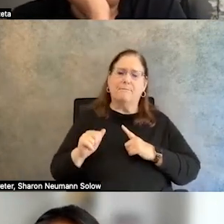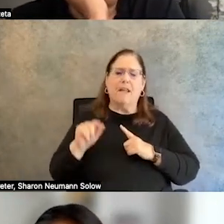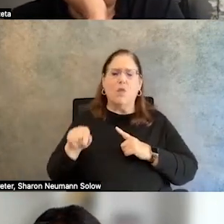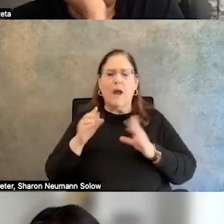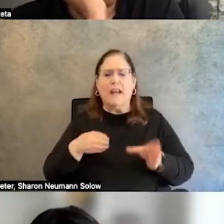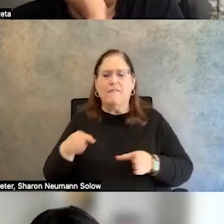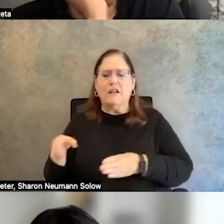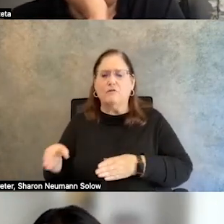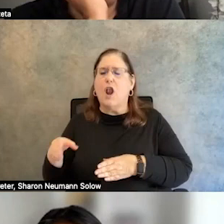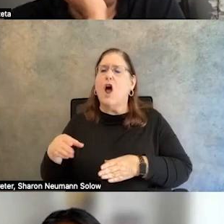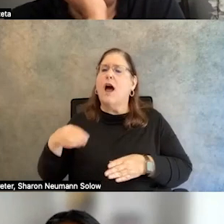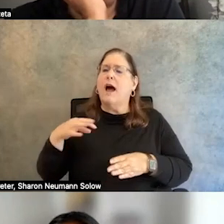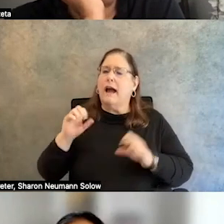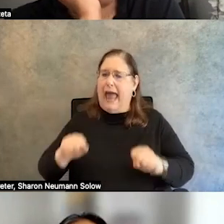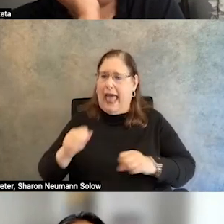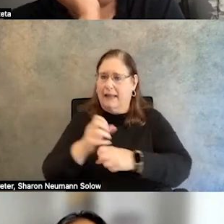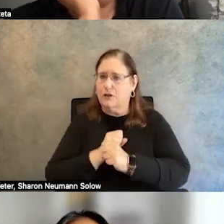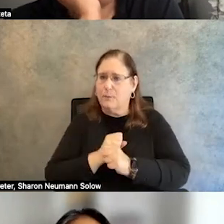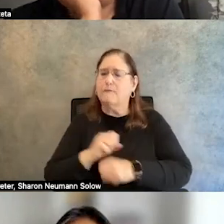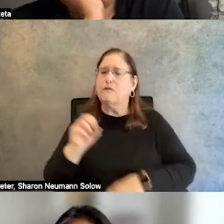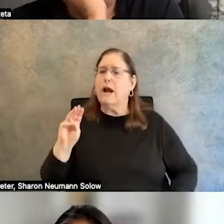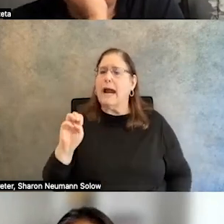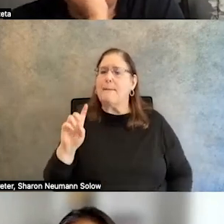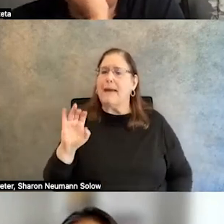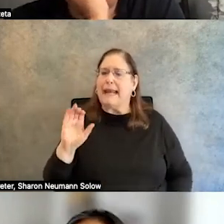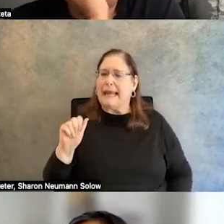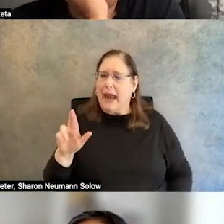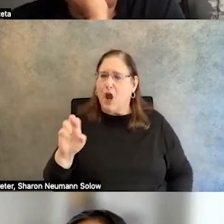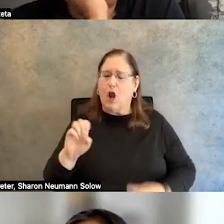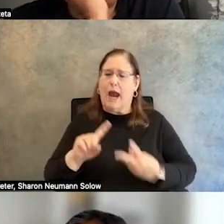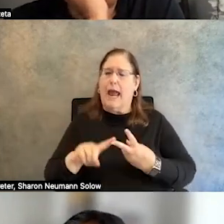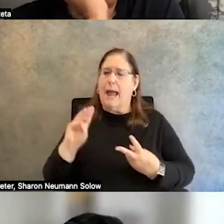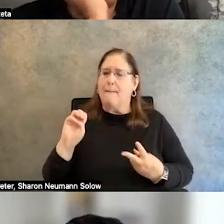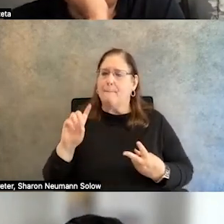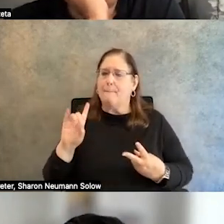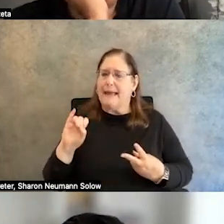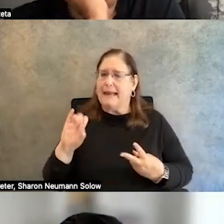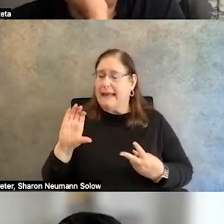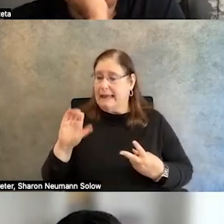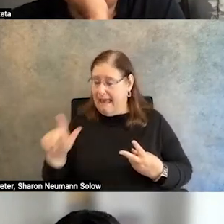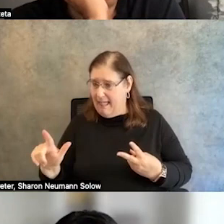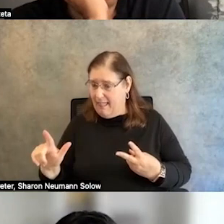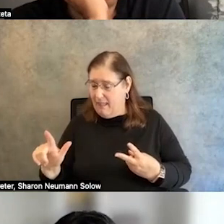eligible for Medicare and Medi-Cal, my understanding is that they are eligible,